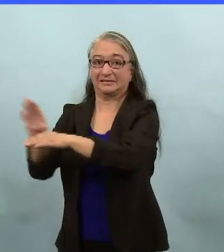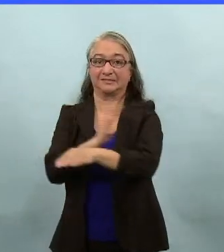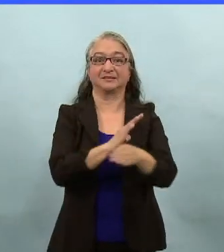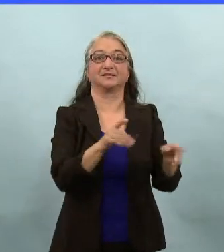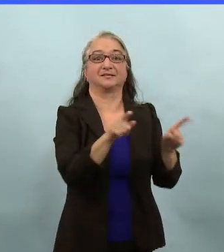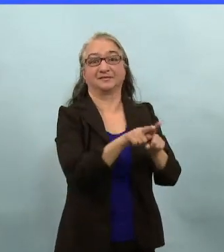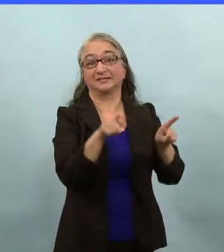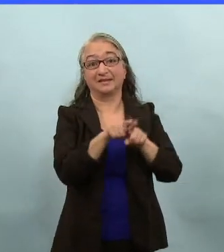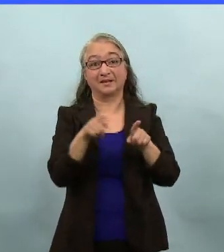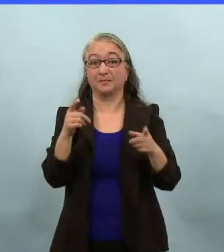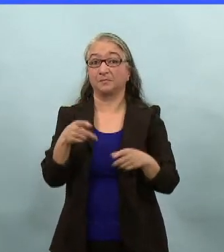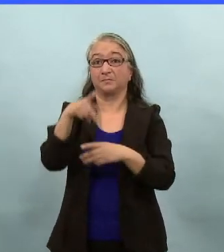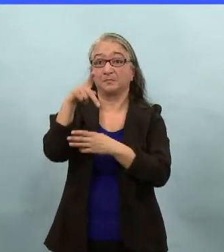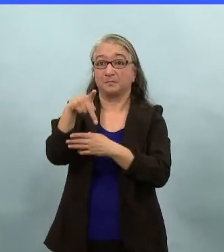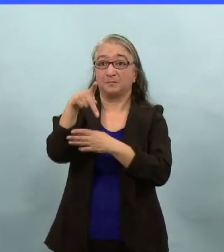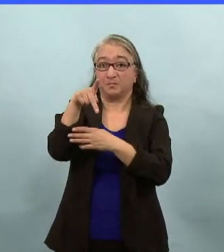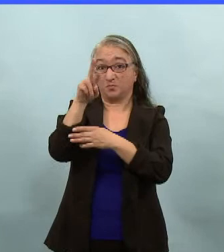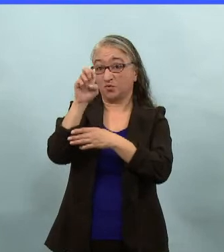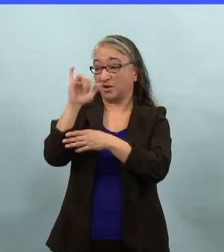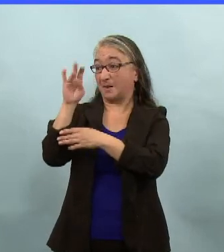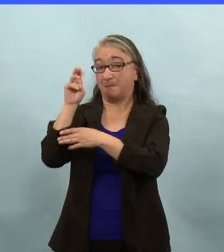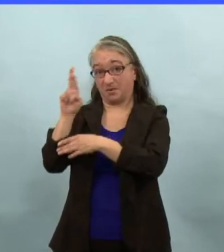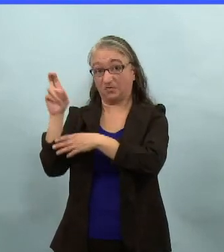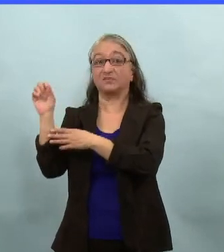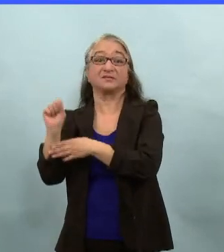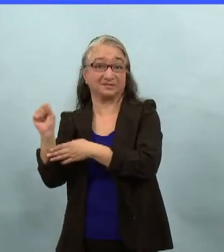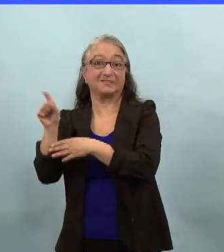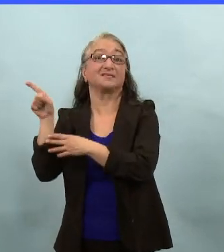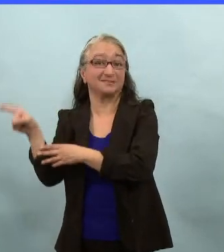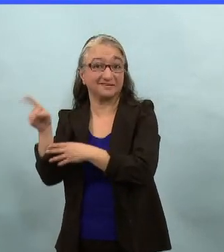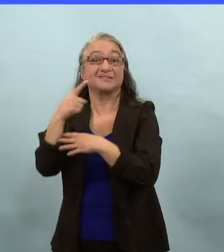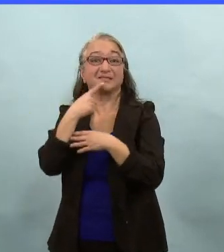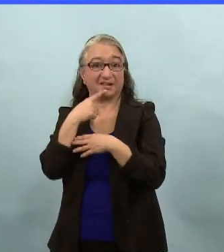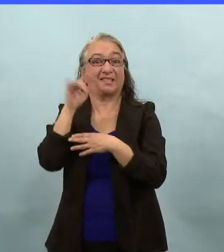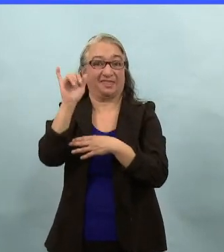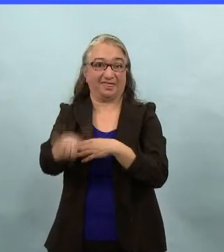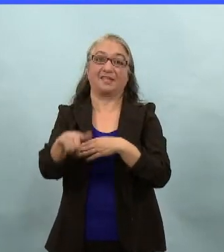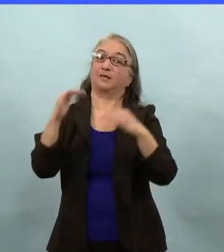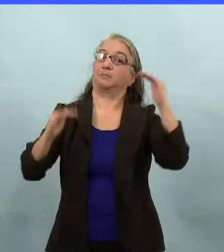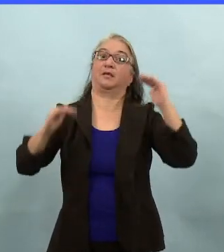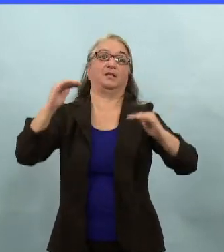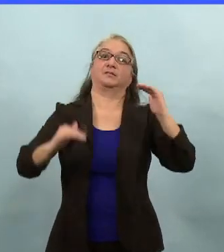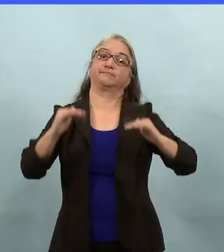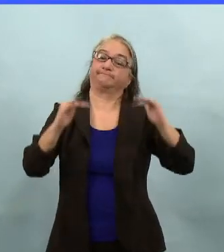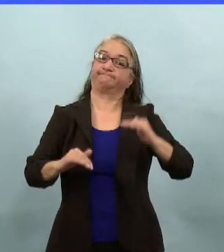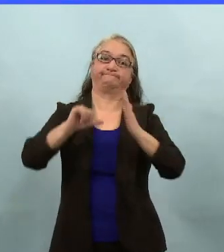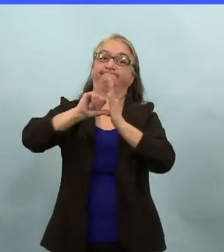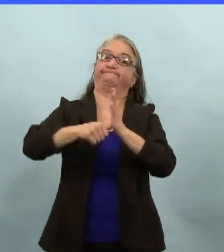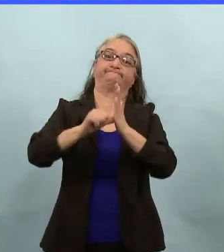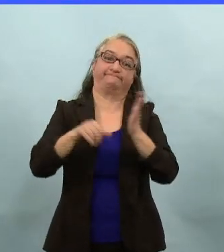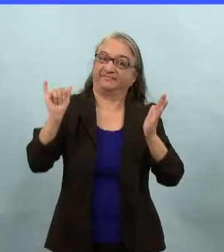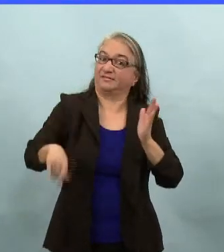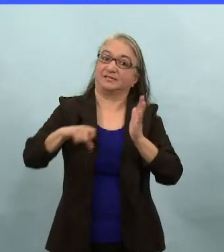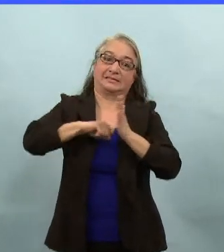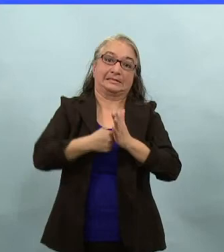uh and and so those supports are coming alongside the business sector when they make those decisions